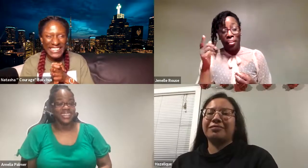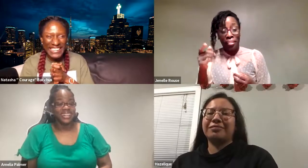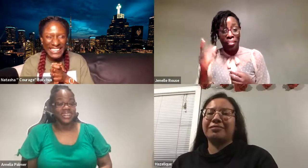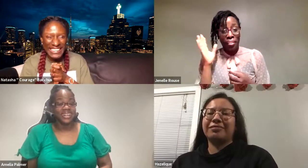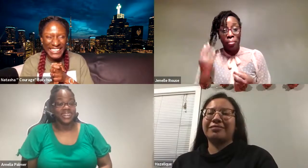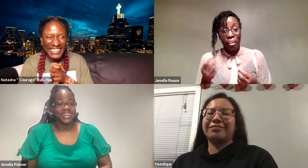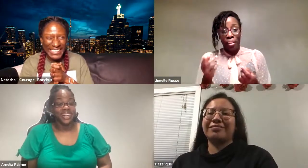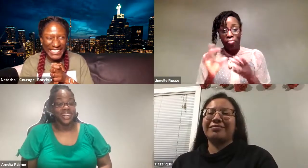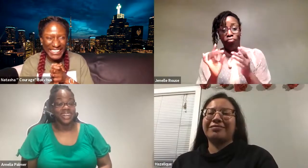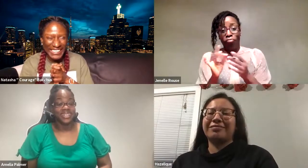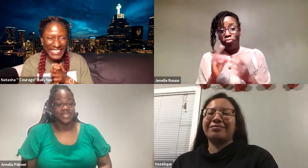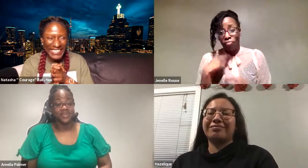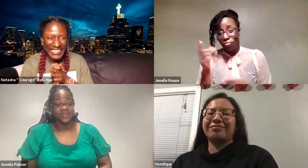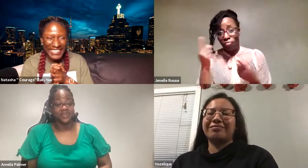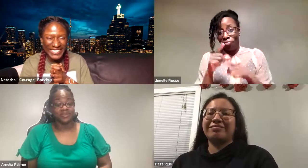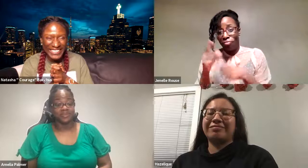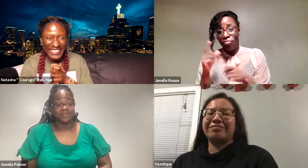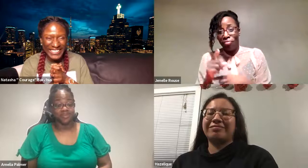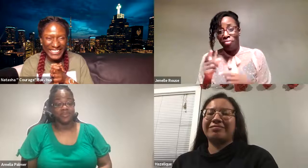to add to that? - i mean what amelia and